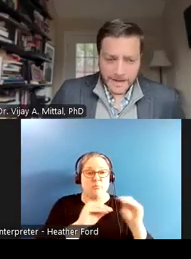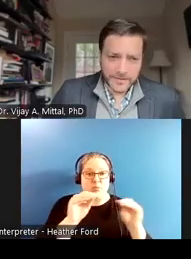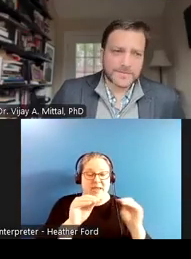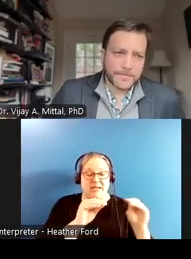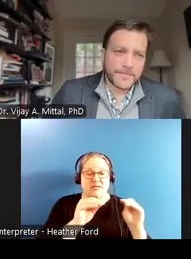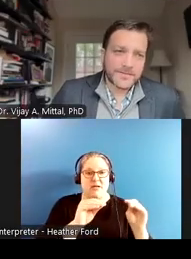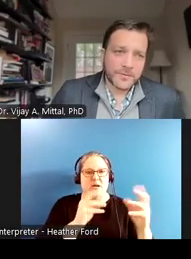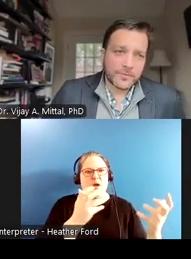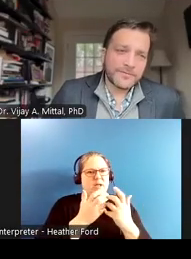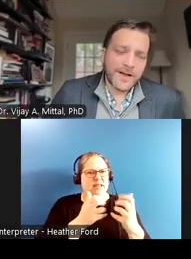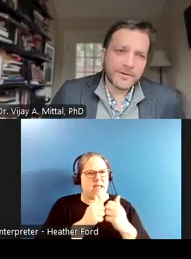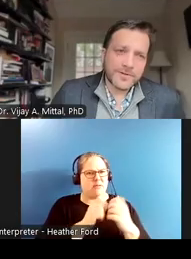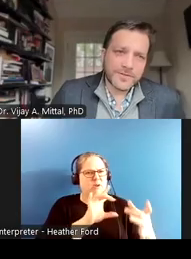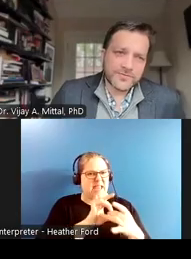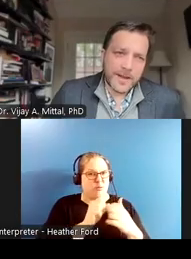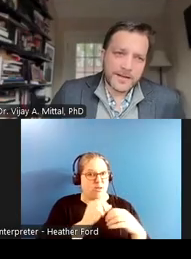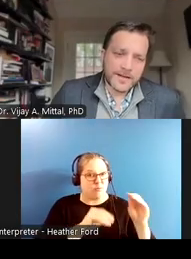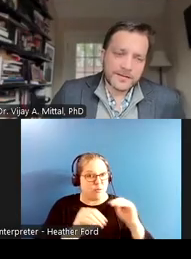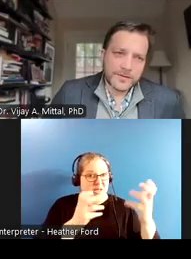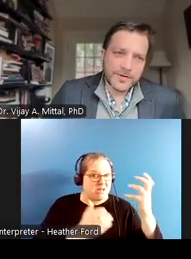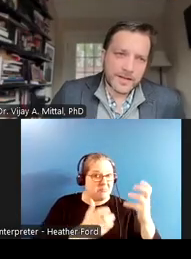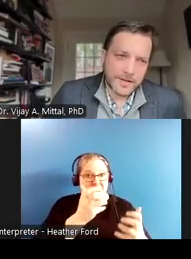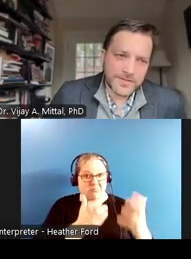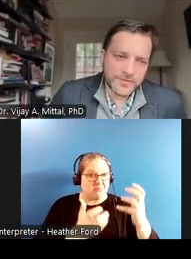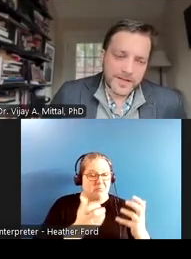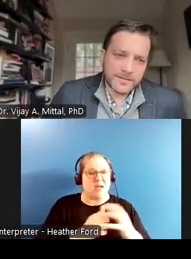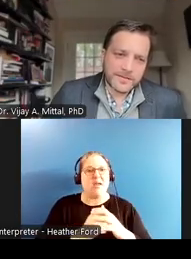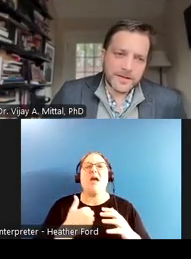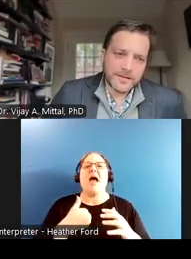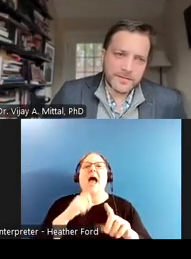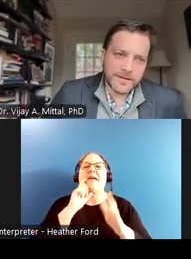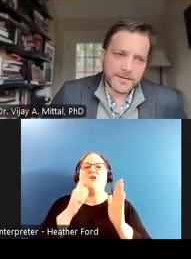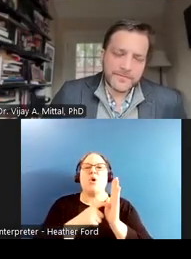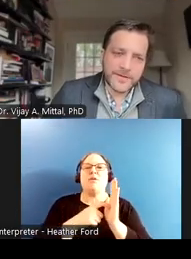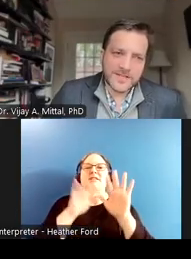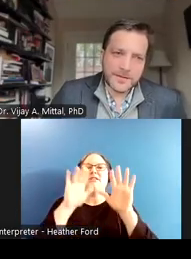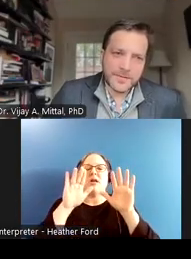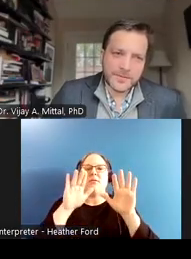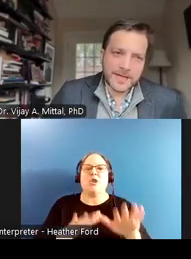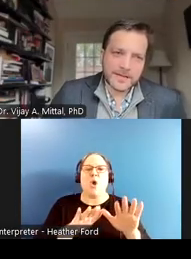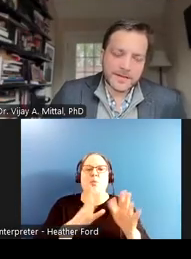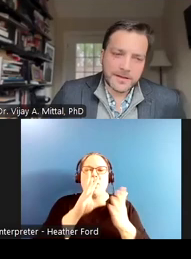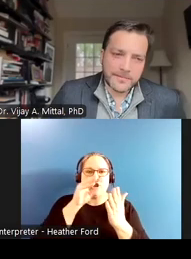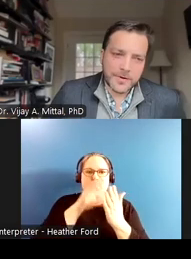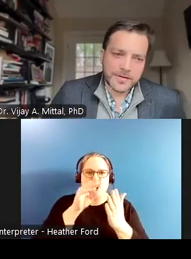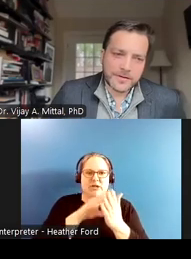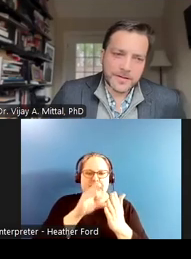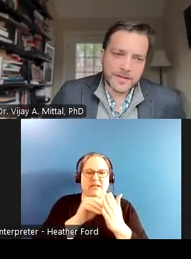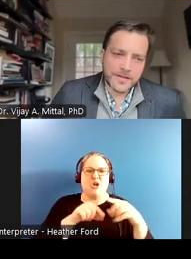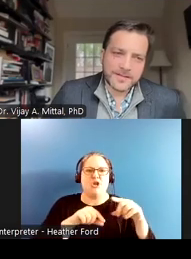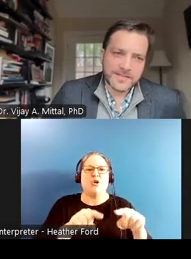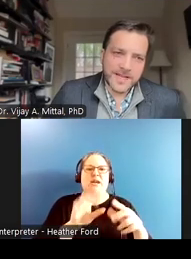behaviors? So, we found a reduced rate in learning between uh the 15 and 30 minute um mark on this